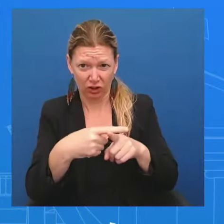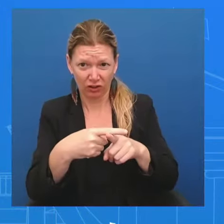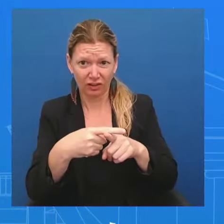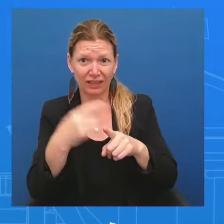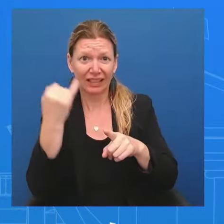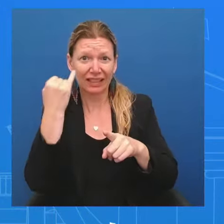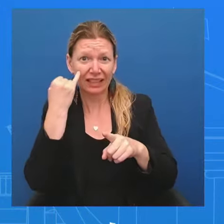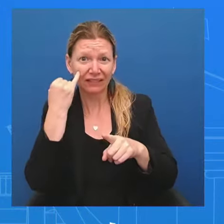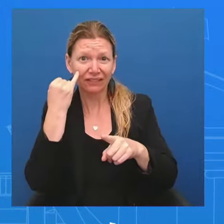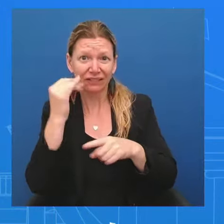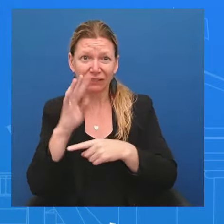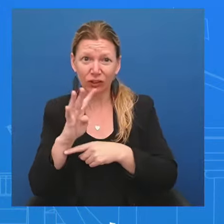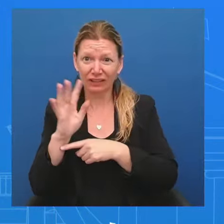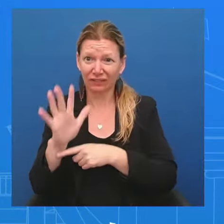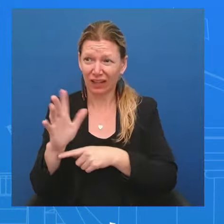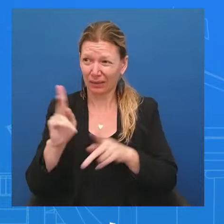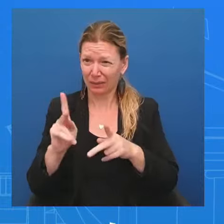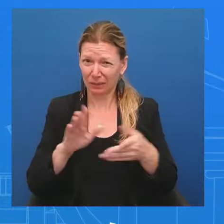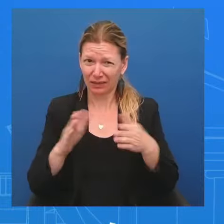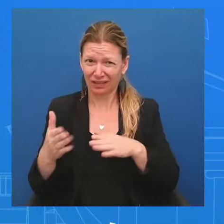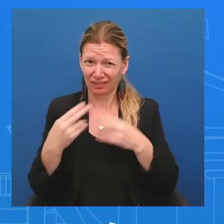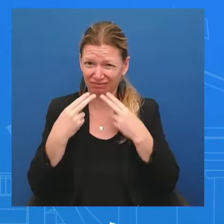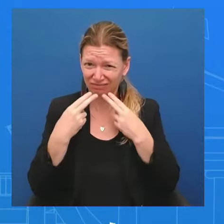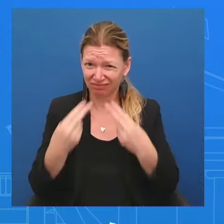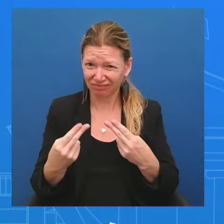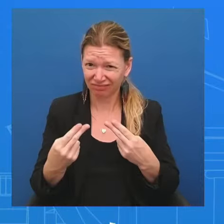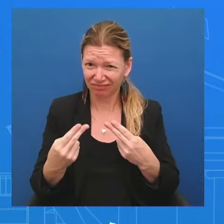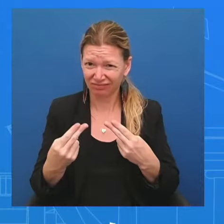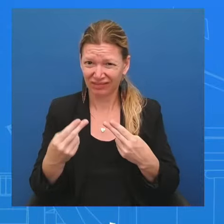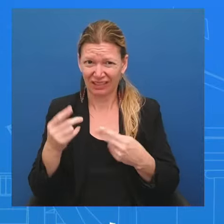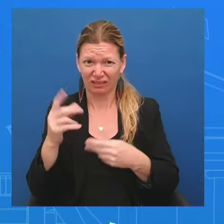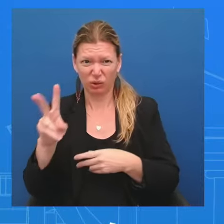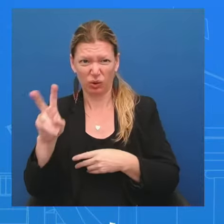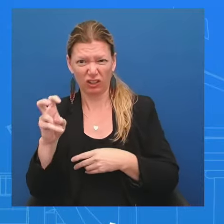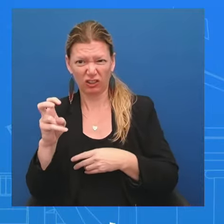What would that look like as an American response? Mr. Kirby: I can't answer a hypothetical like that,